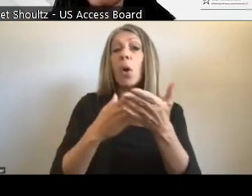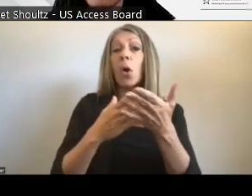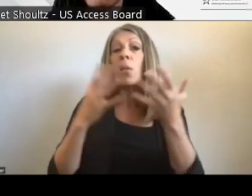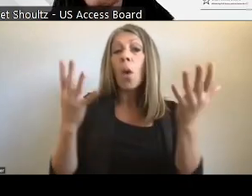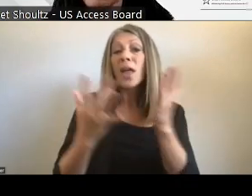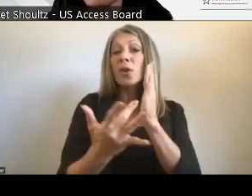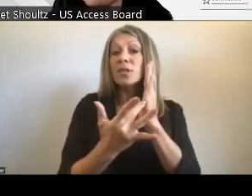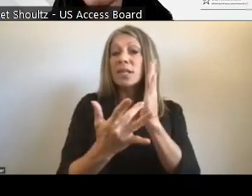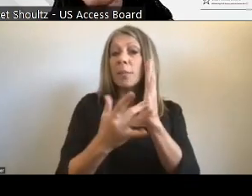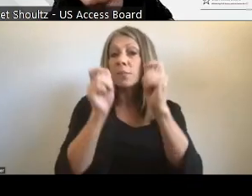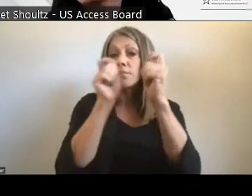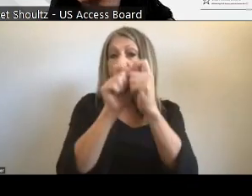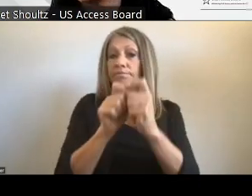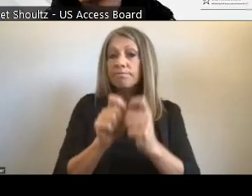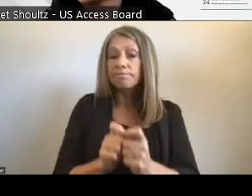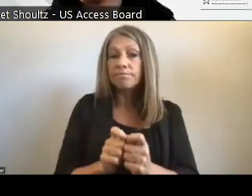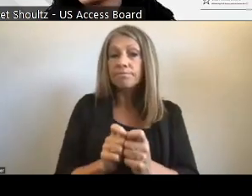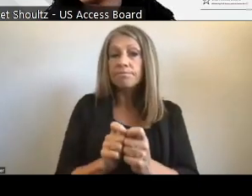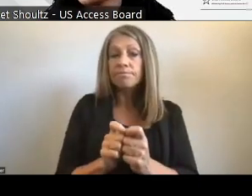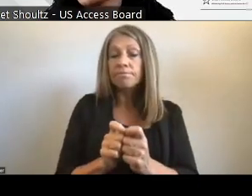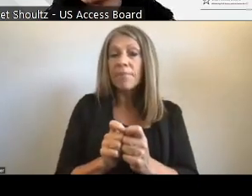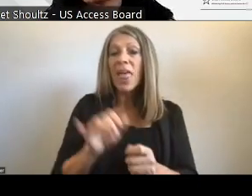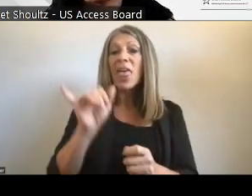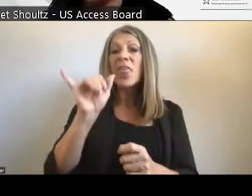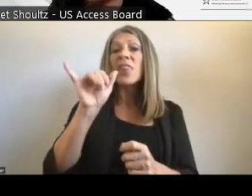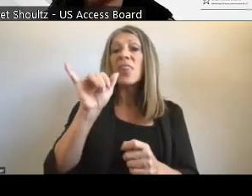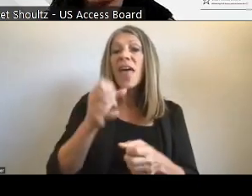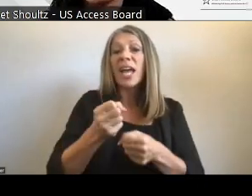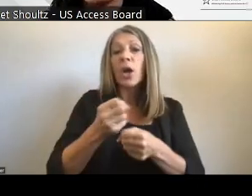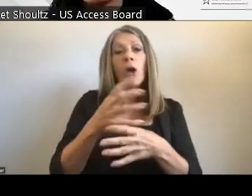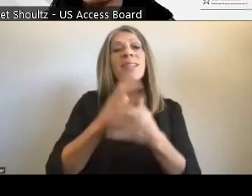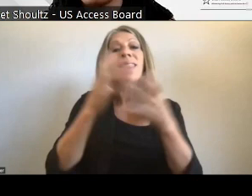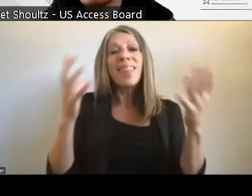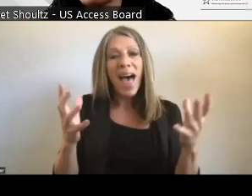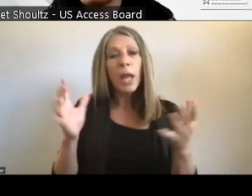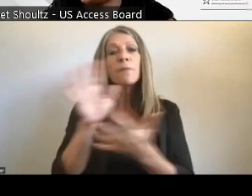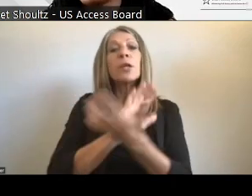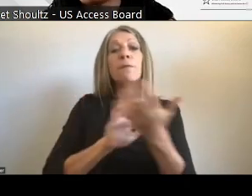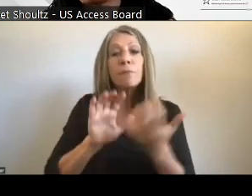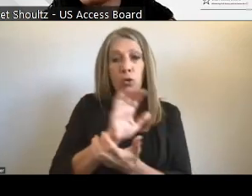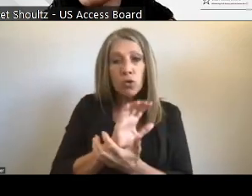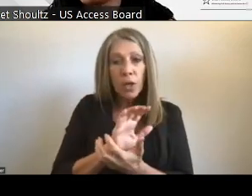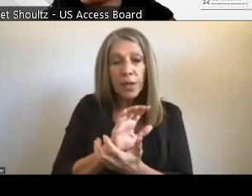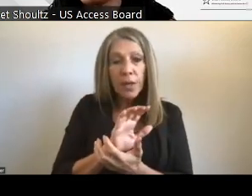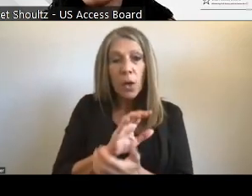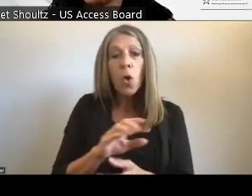technical specification; and that caused a lot of confusion. We also found through